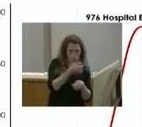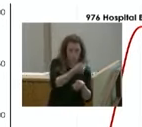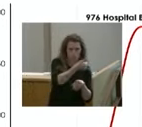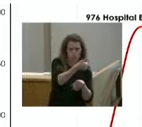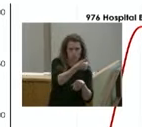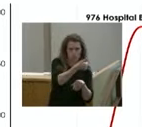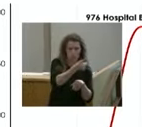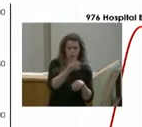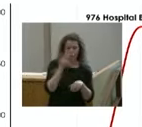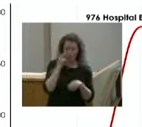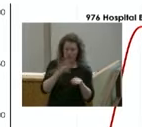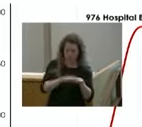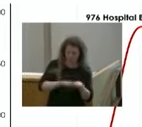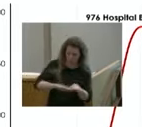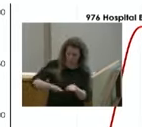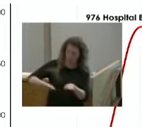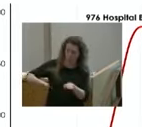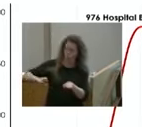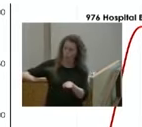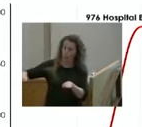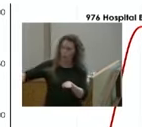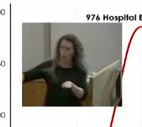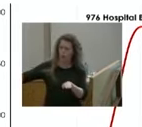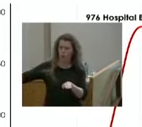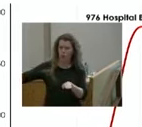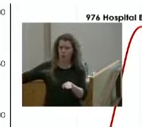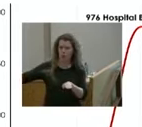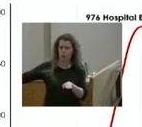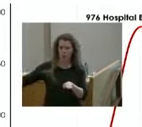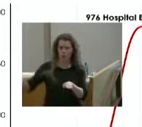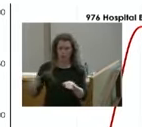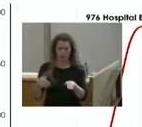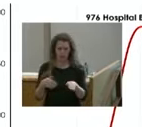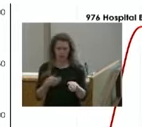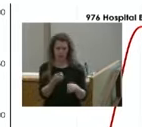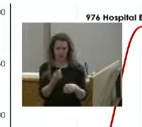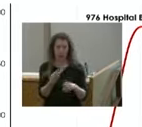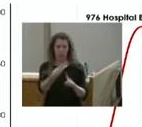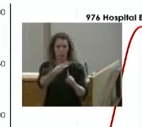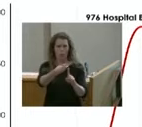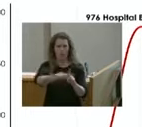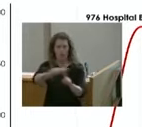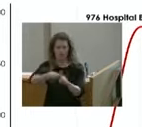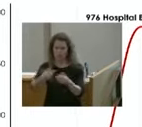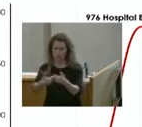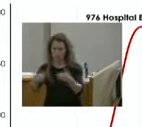goes on, the curves are separated by several months. One is six or seven times